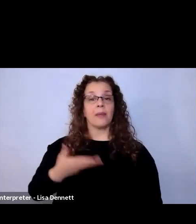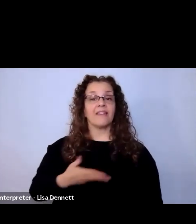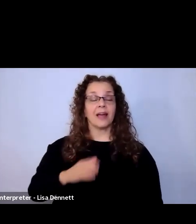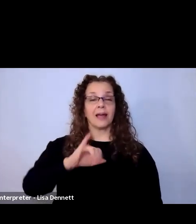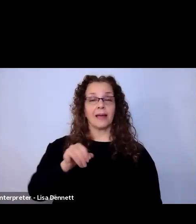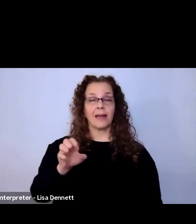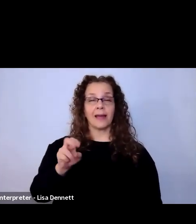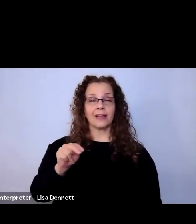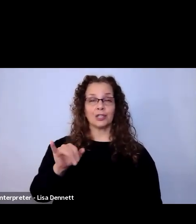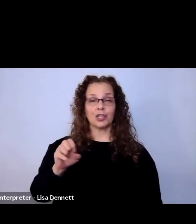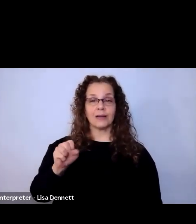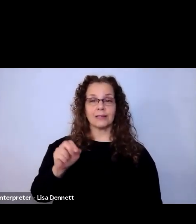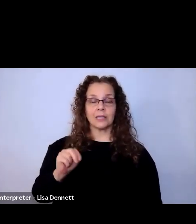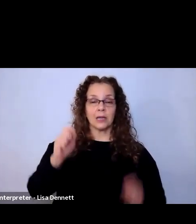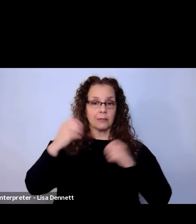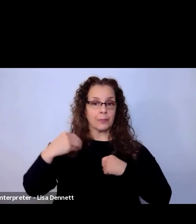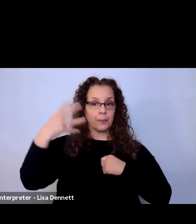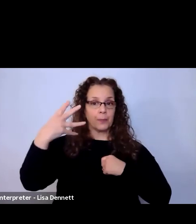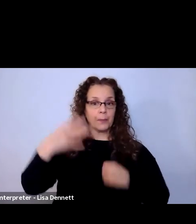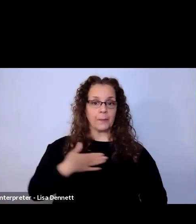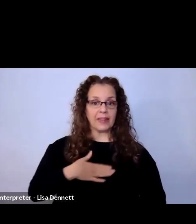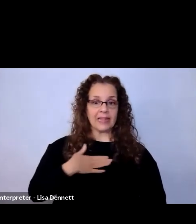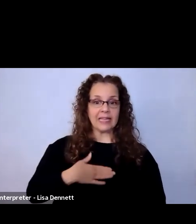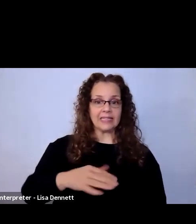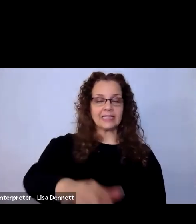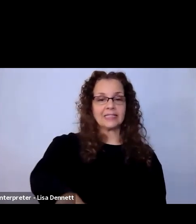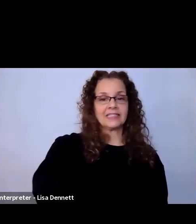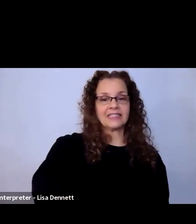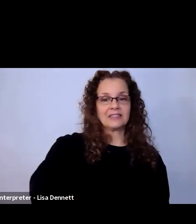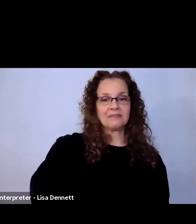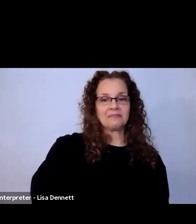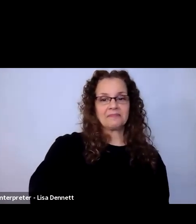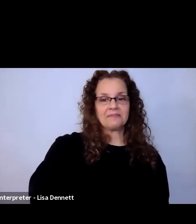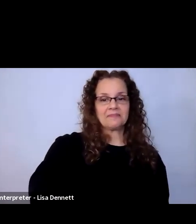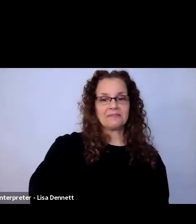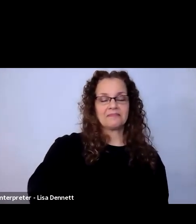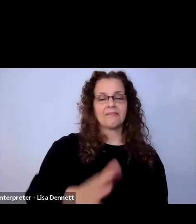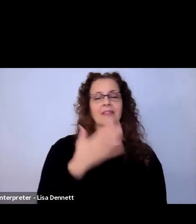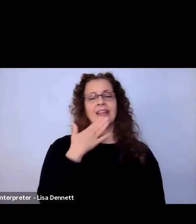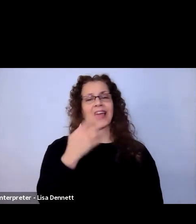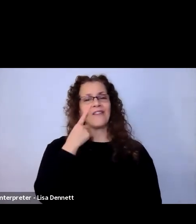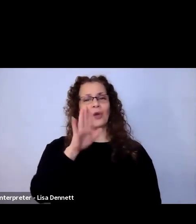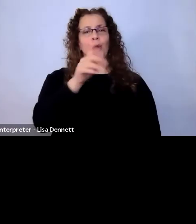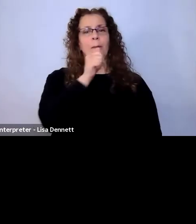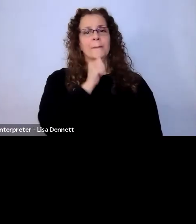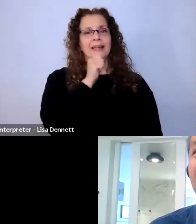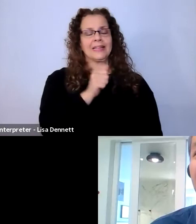So hopefully that will happen pretty easily, and thank you all for your patience, as we were trying to get the captioning